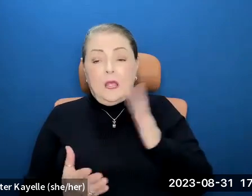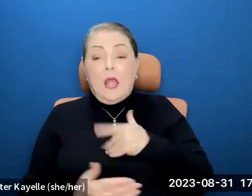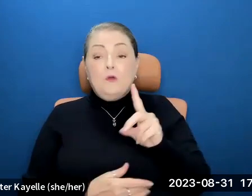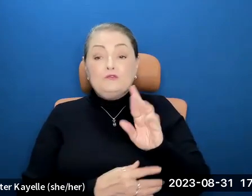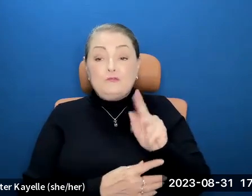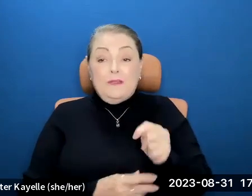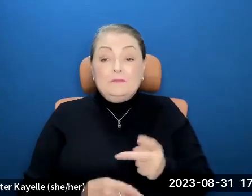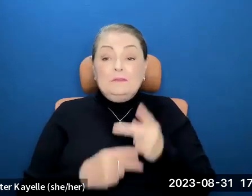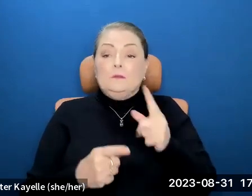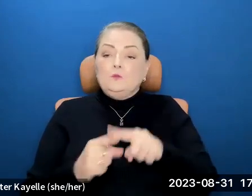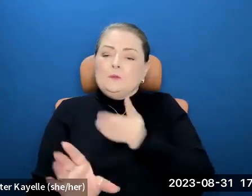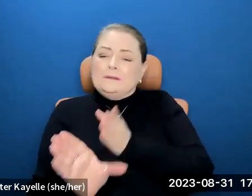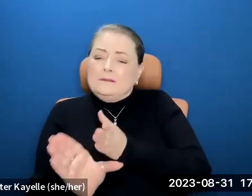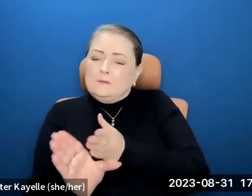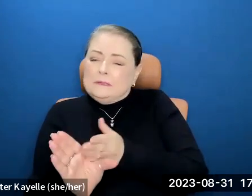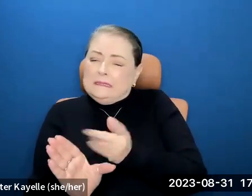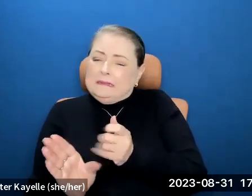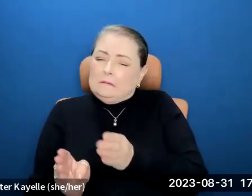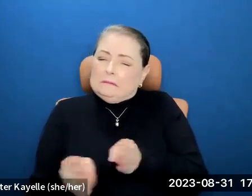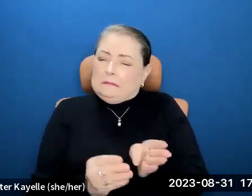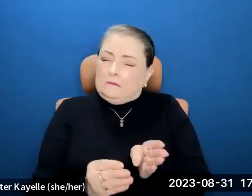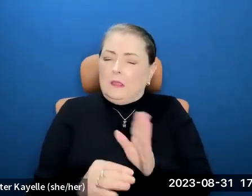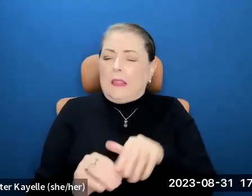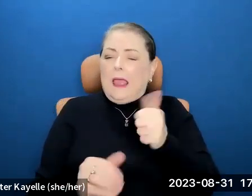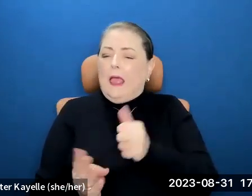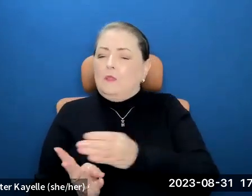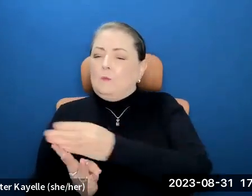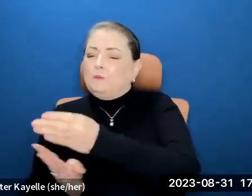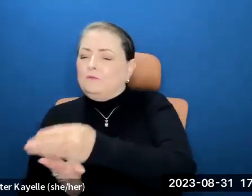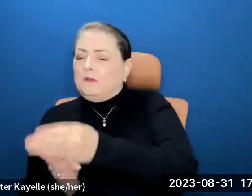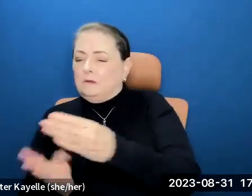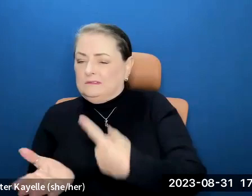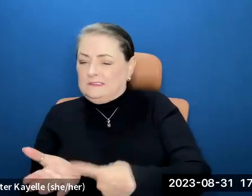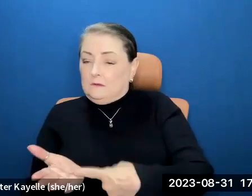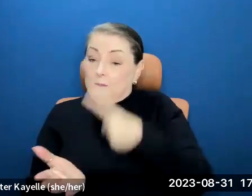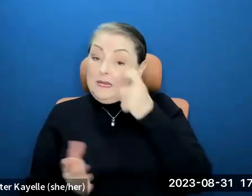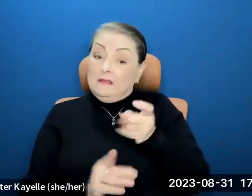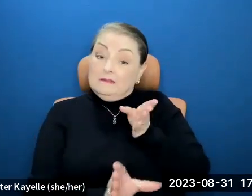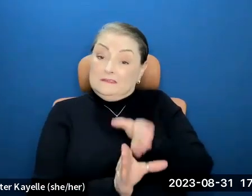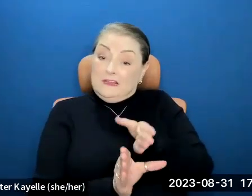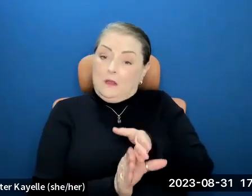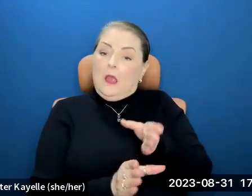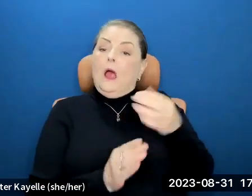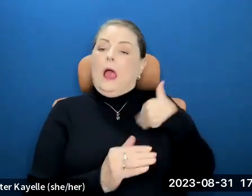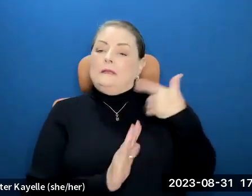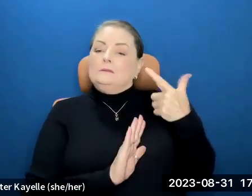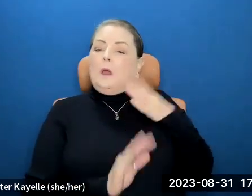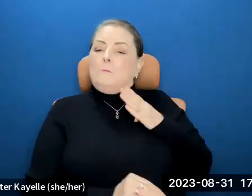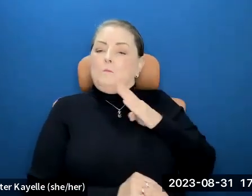to psychology are slightly different than the other professions we will be discussing since psychology is regulated by a board rather than the department